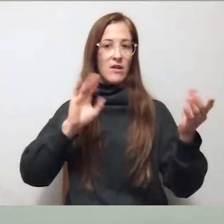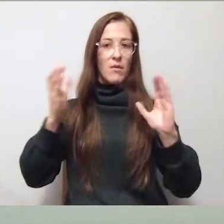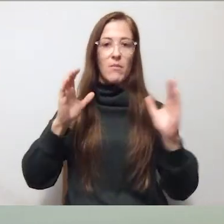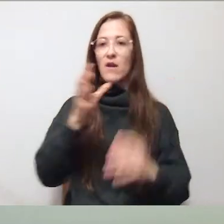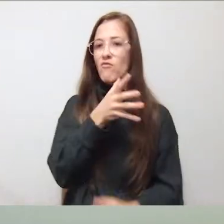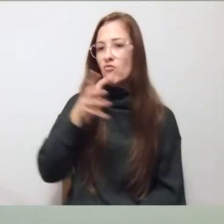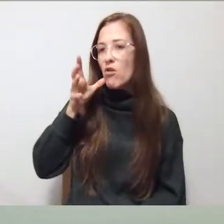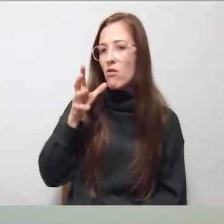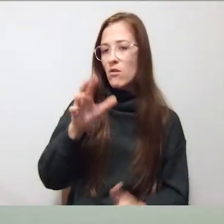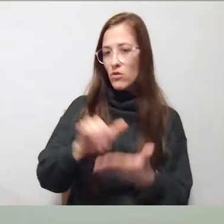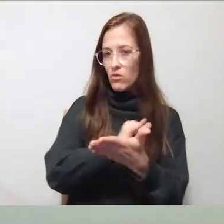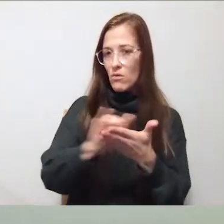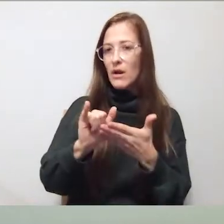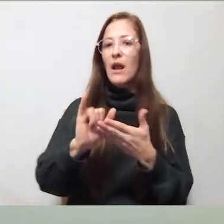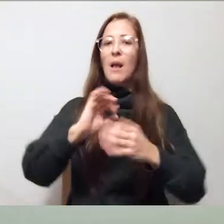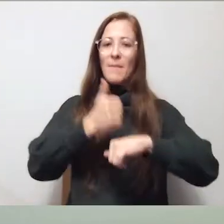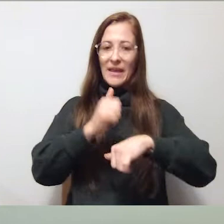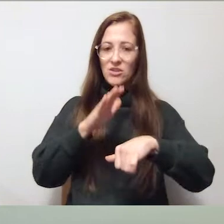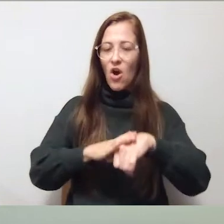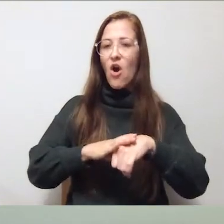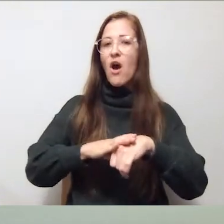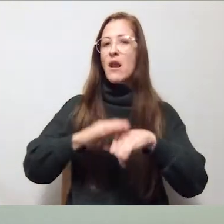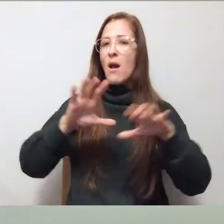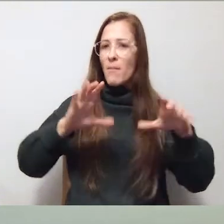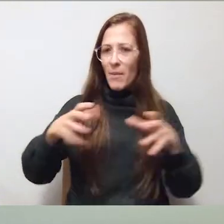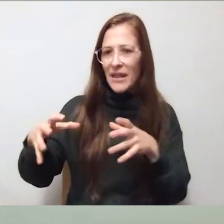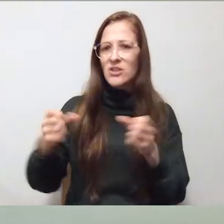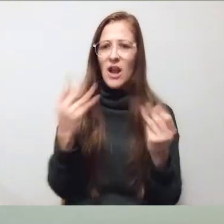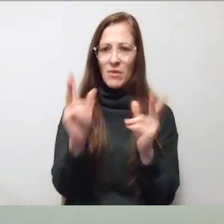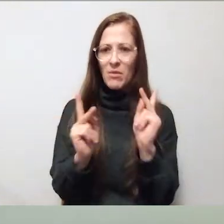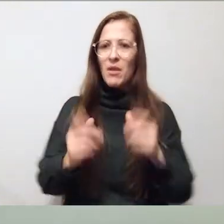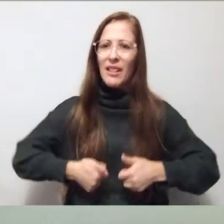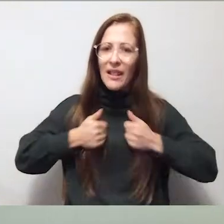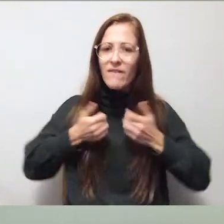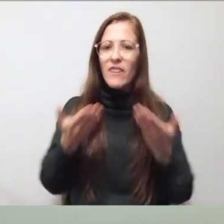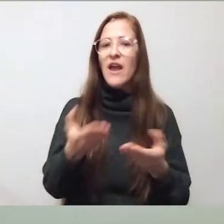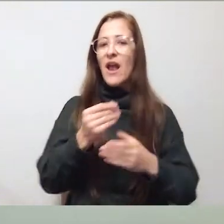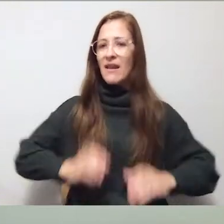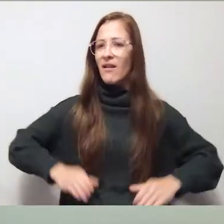based on population density and based on the clients themselves and what they've indicated are interest to them.